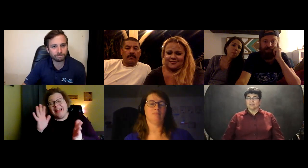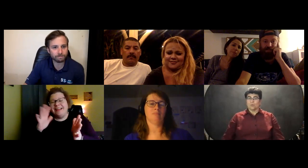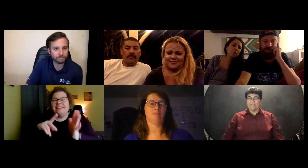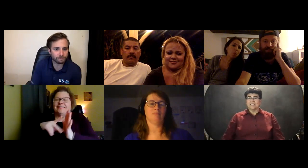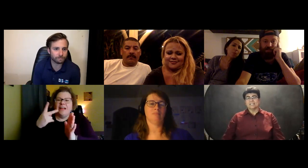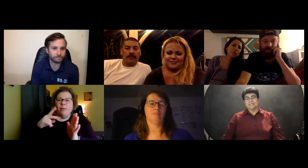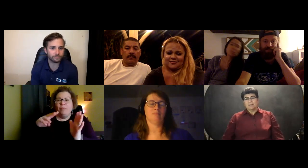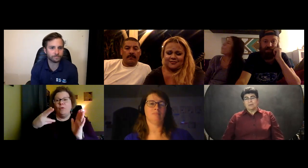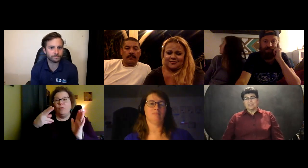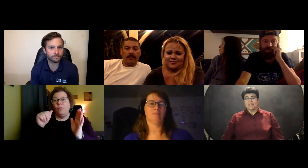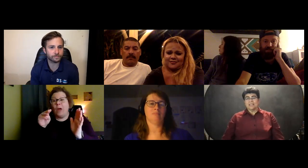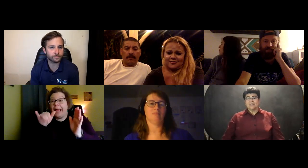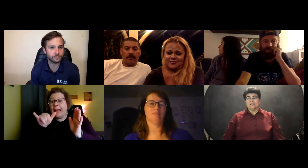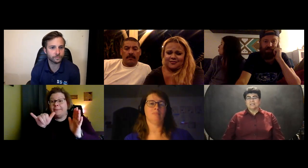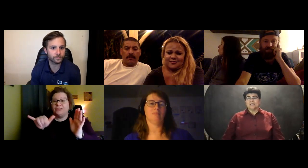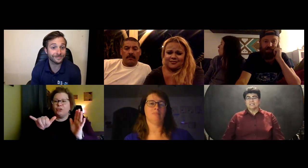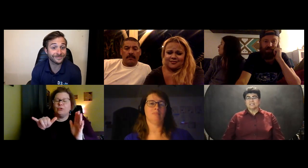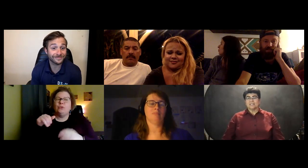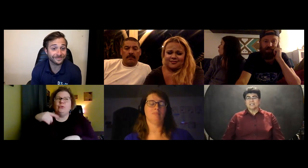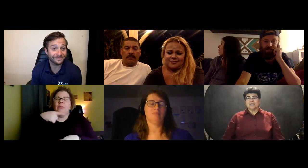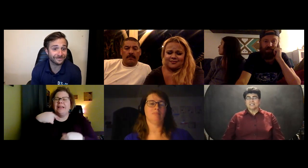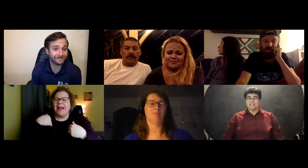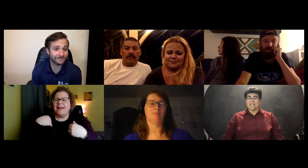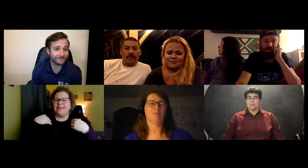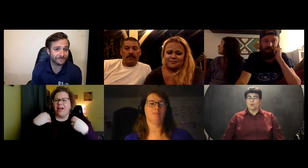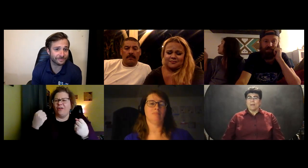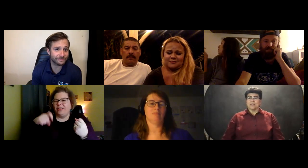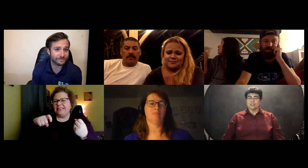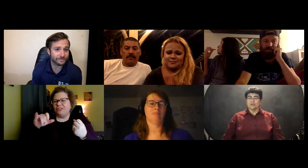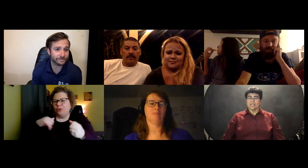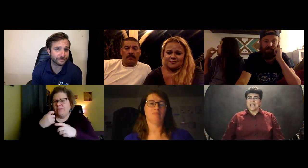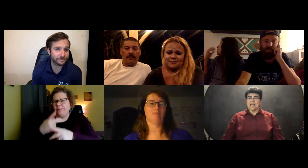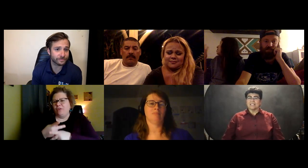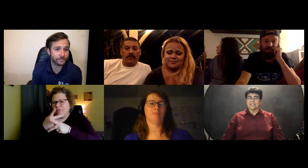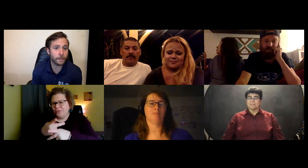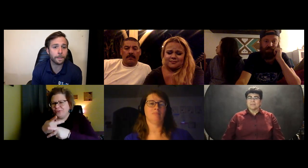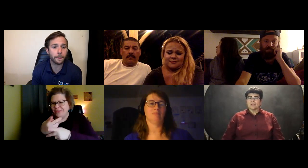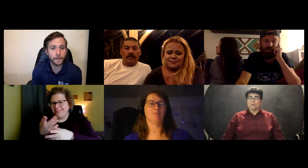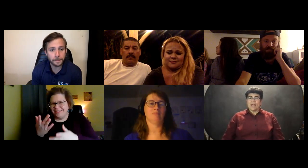wait but then there's uh